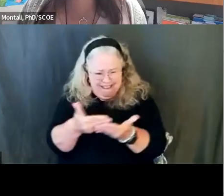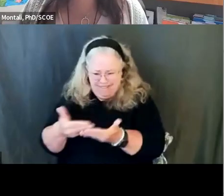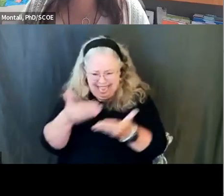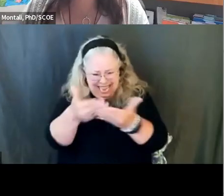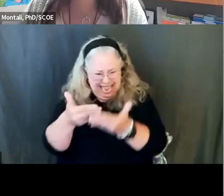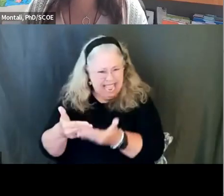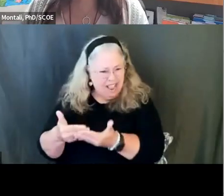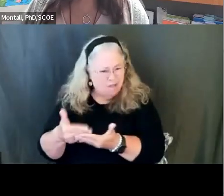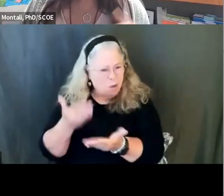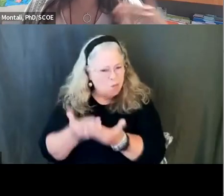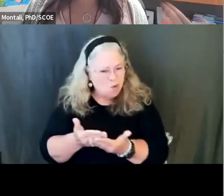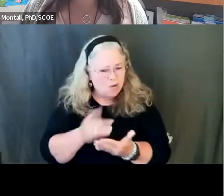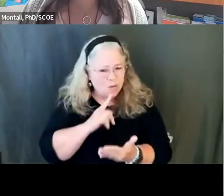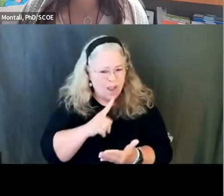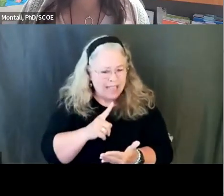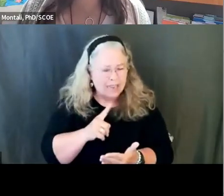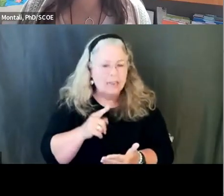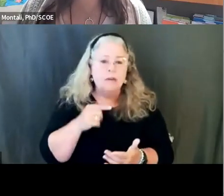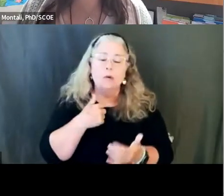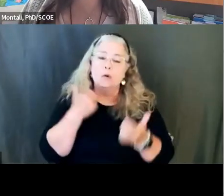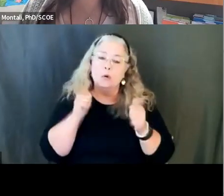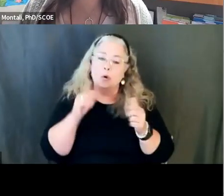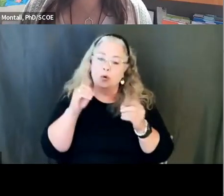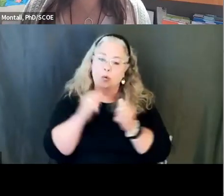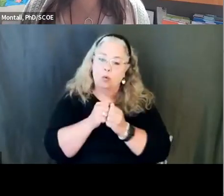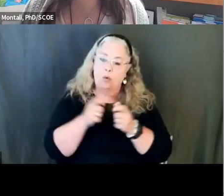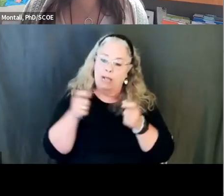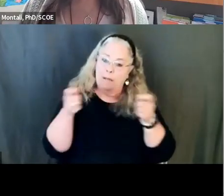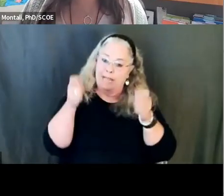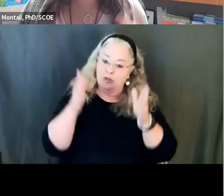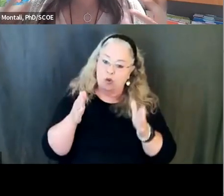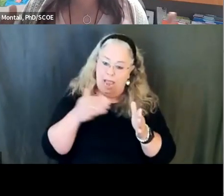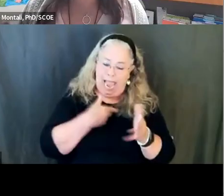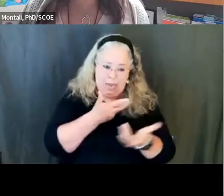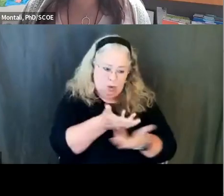she was talking about. What I try to do with the administrators that I work with is kind of start